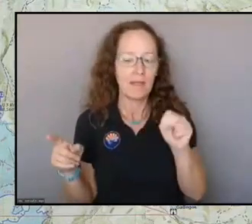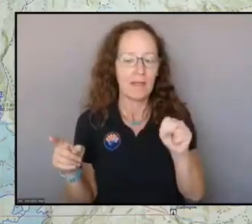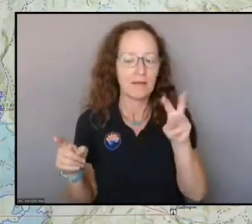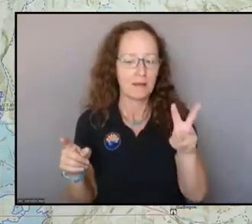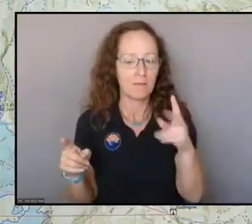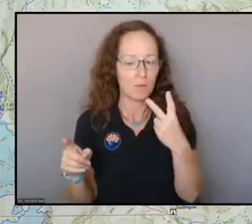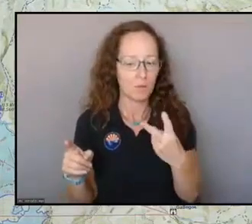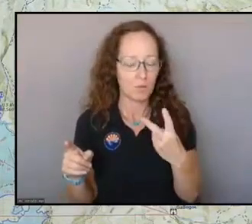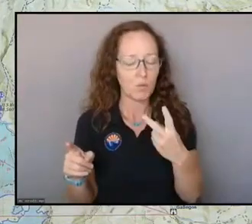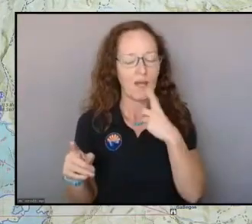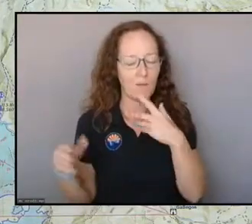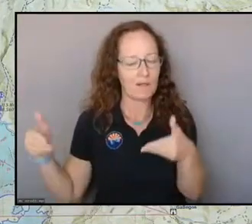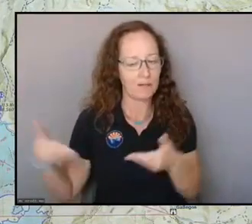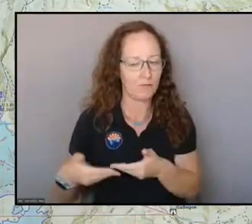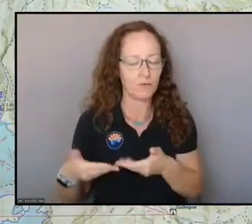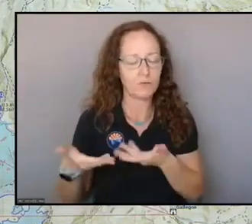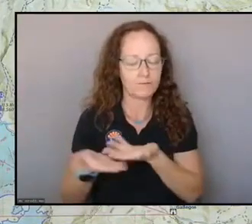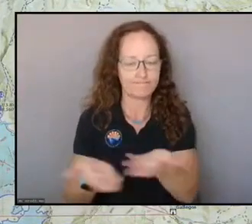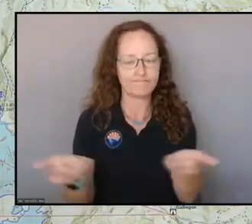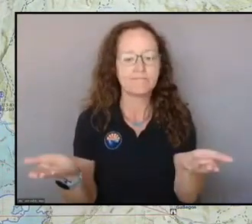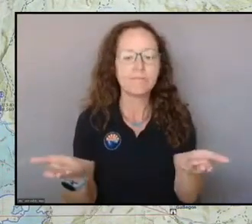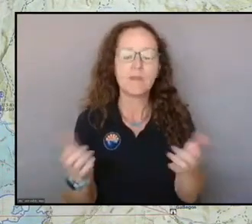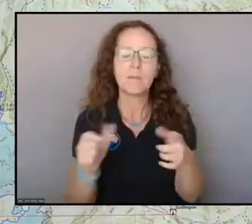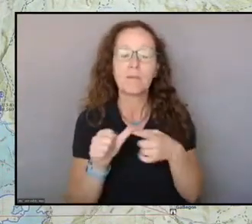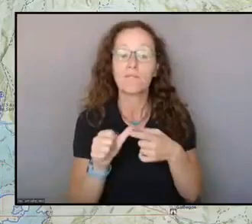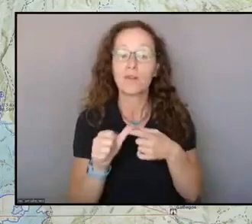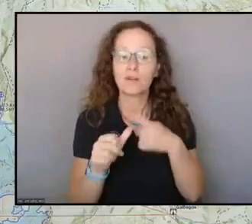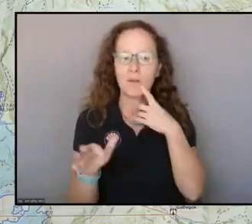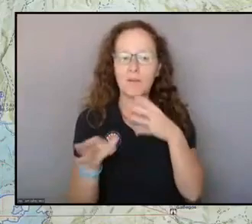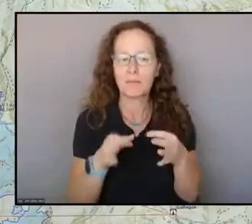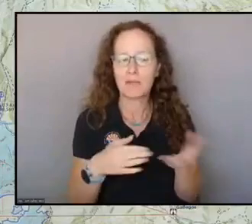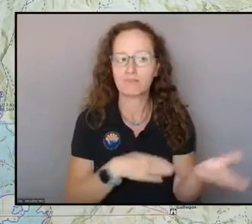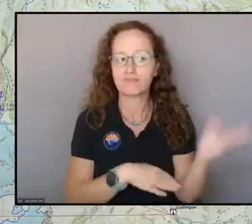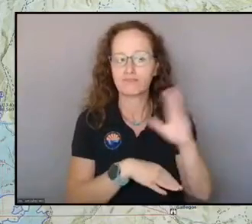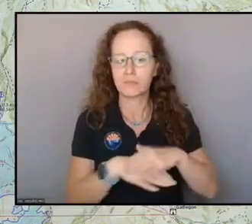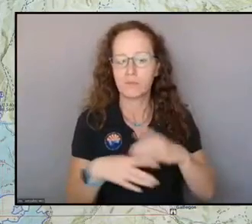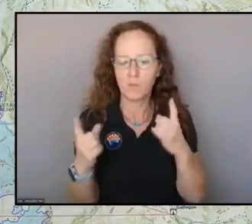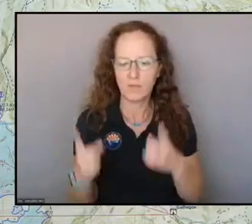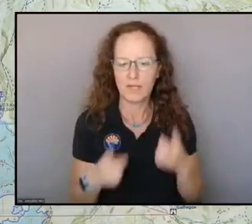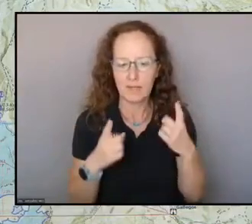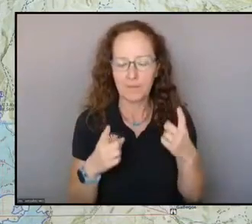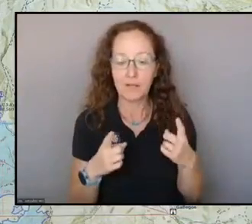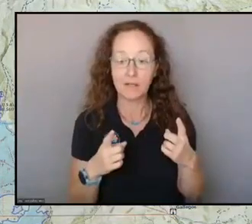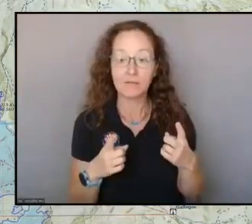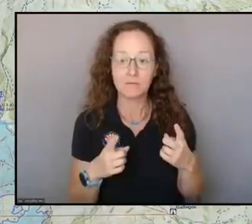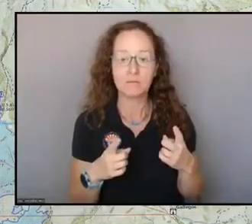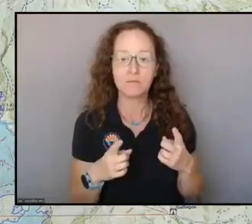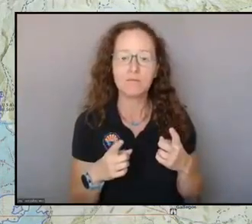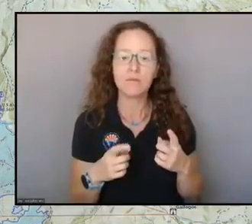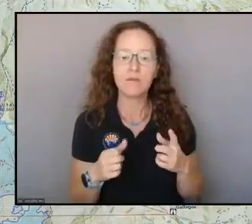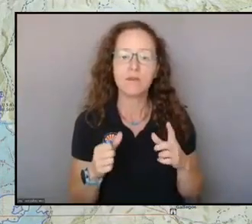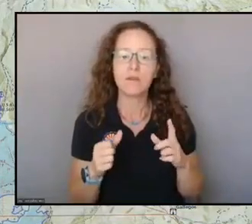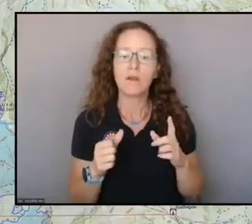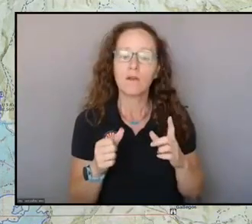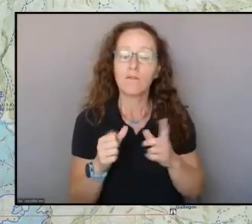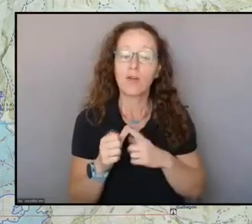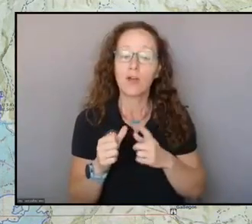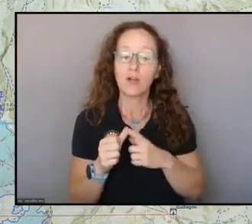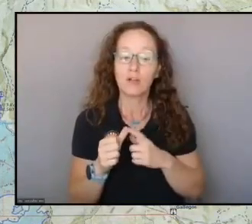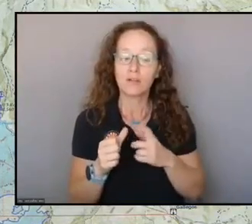GOOD EVENING EVERYBODY. THIS IS GOING TO BE THE LAST UPDATE FOR ME. AT THE END OF MY UPDATE I'LL BRING UP MY COUNTERPART FOR PNW2. BEFORE WE GET TO THAT LET'S TALK ABOUT TODAY. OVER THE LAST SEVERAL DAYS, I'VE SAID